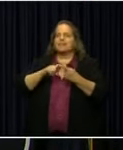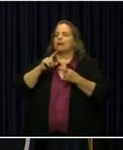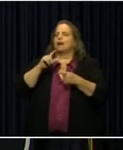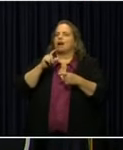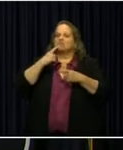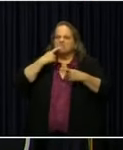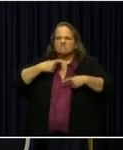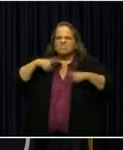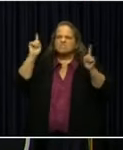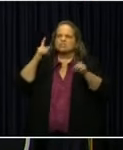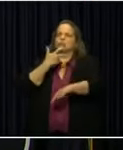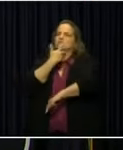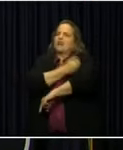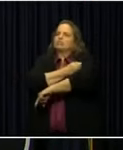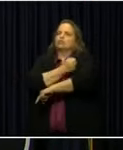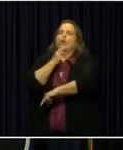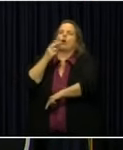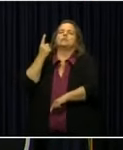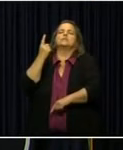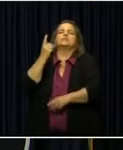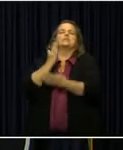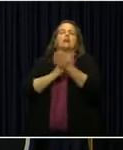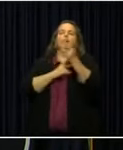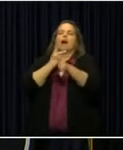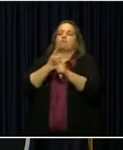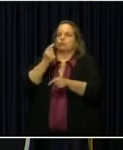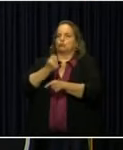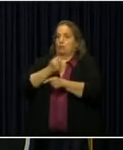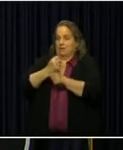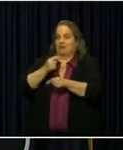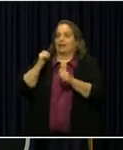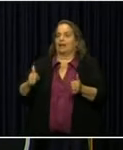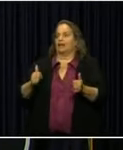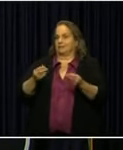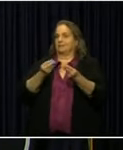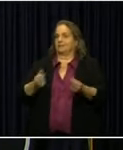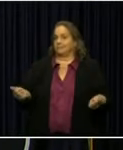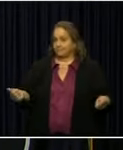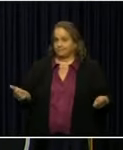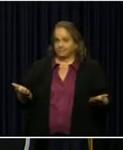ABOUT AS WE'VE DON'T GONE, WE HAVE TO HAVE THE ABILITY TO HANDLE A SURGE WITH ESPECIALLY